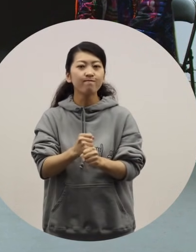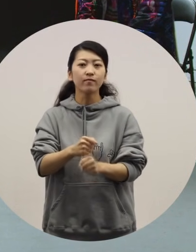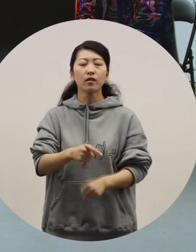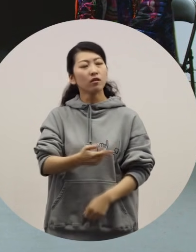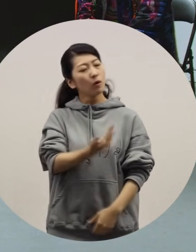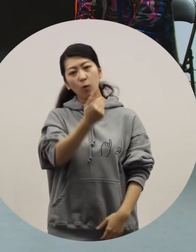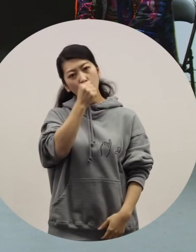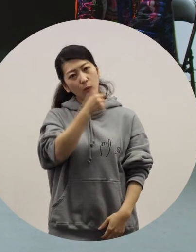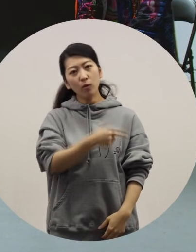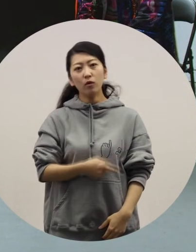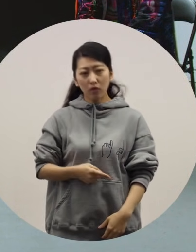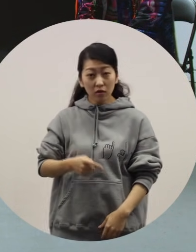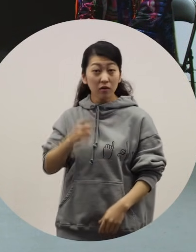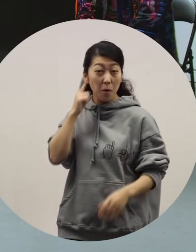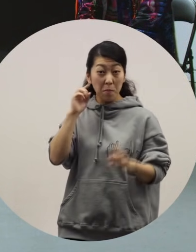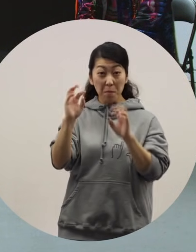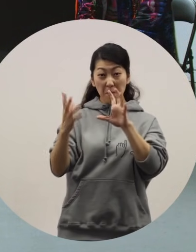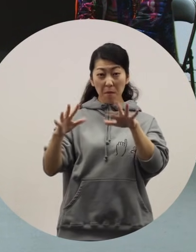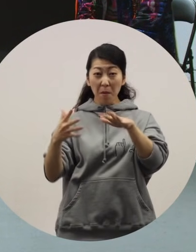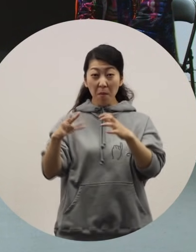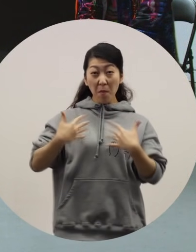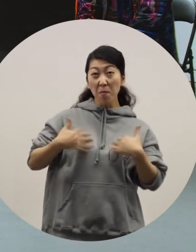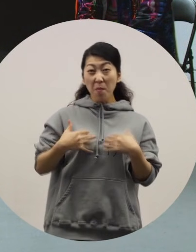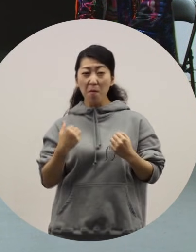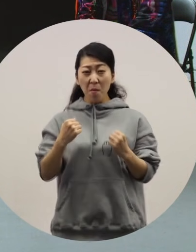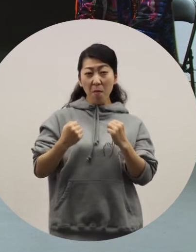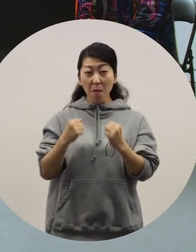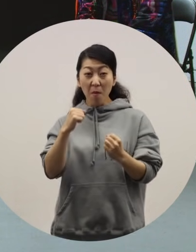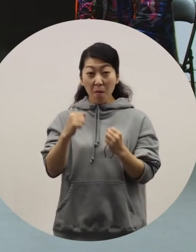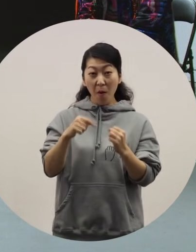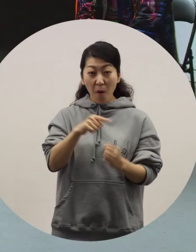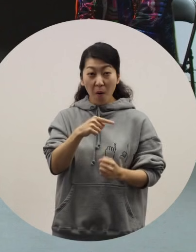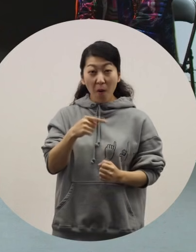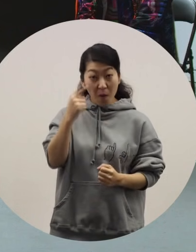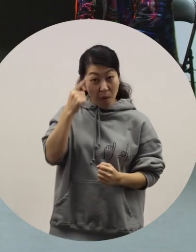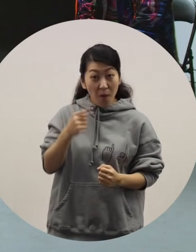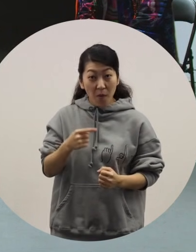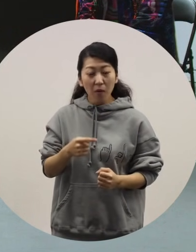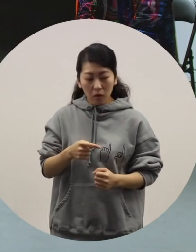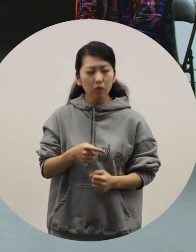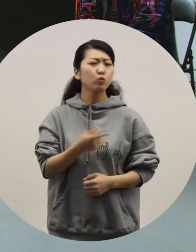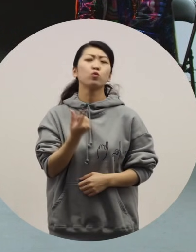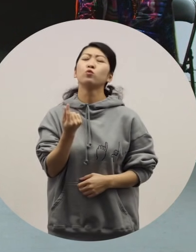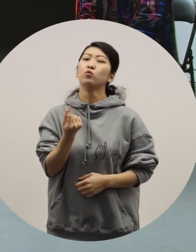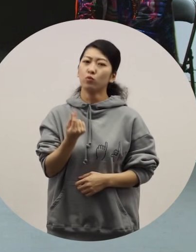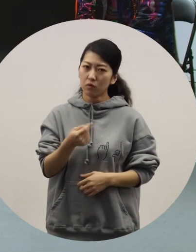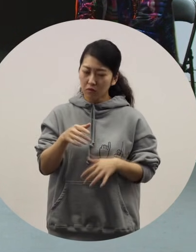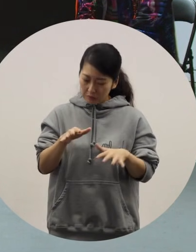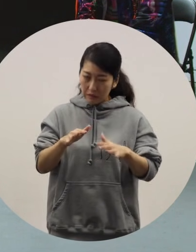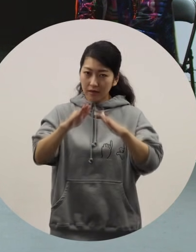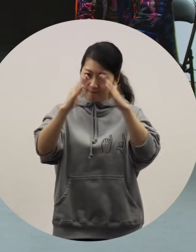I like your music, it is just like the beginning of a movie. I feel that this fashion show draws its inspiration from